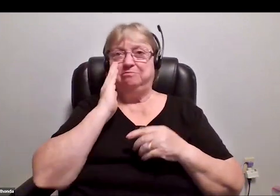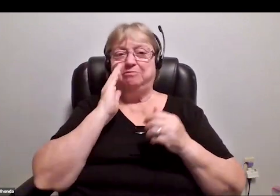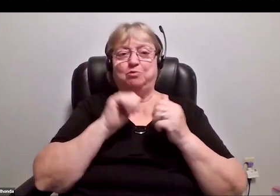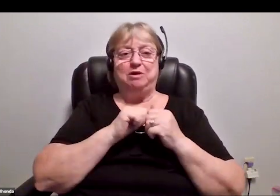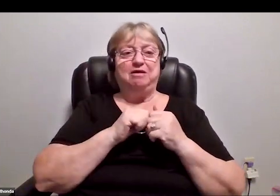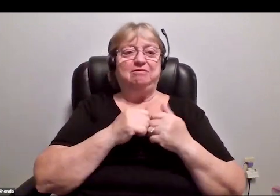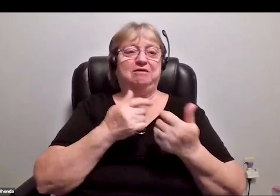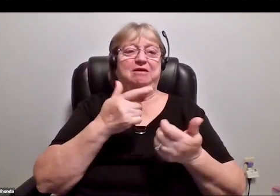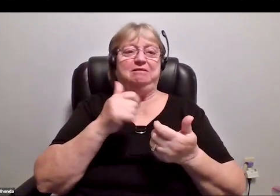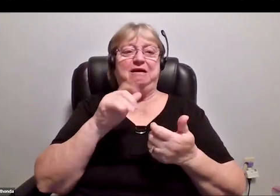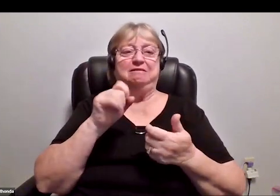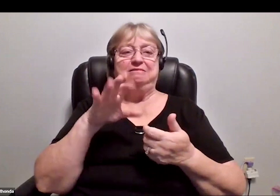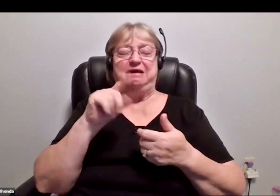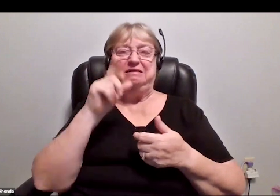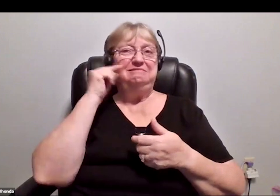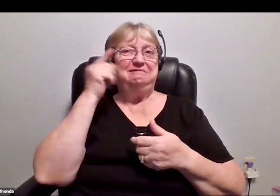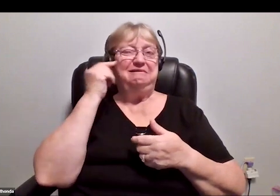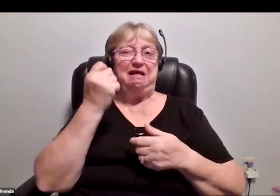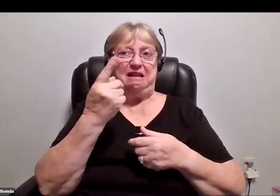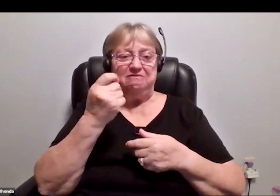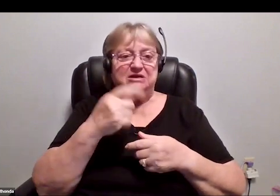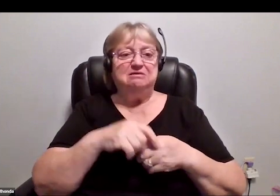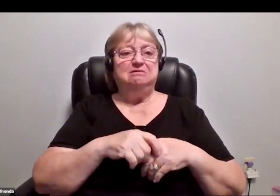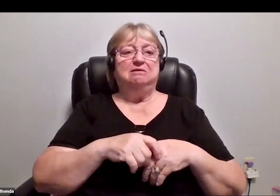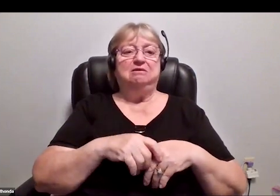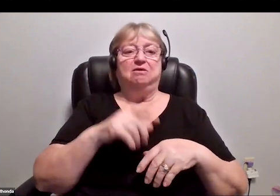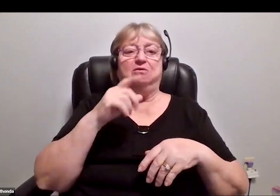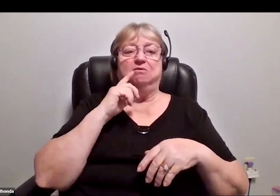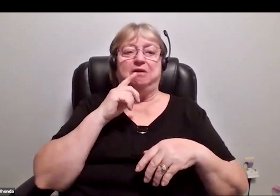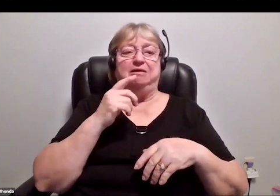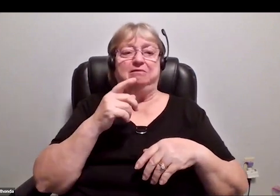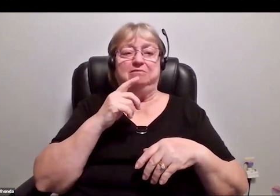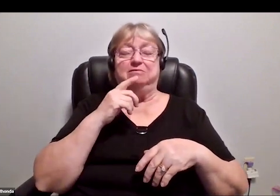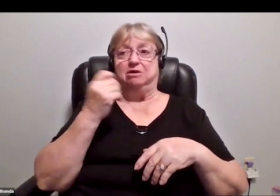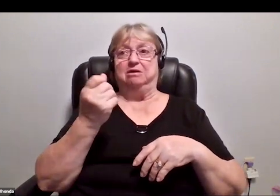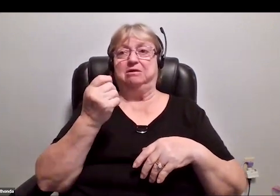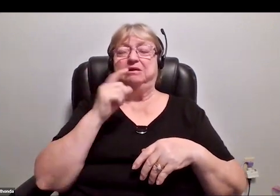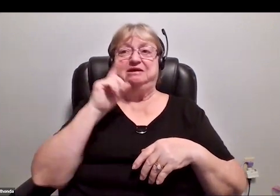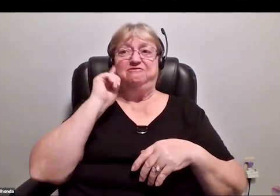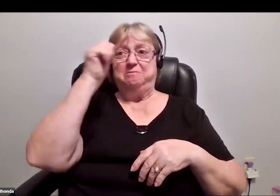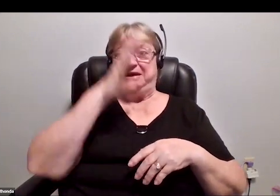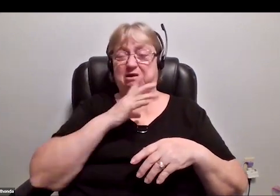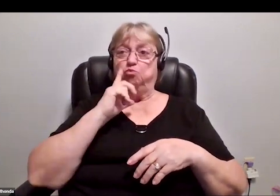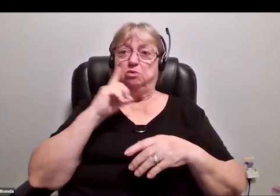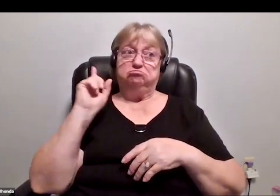11 congenitally deaf men recruited from Gallaudet University in the 1960s who were put through all the same training